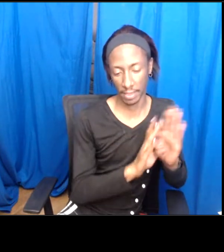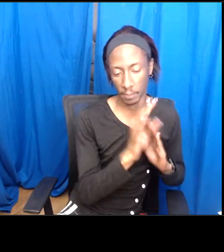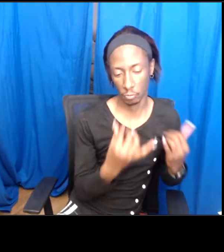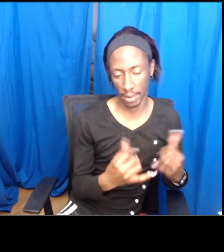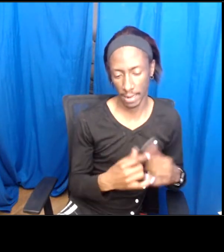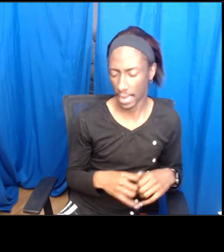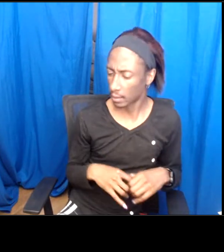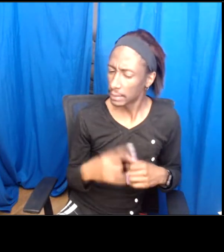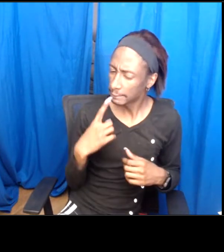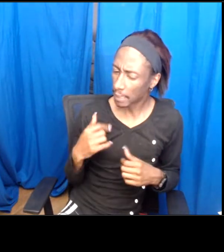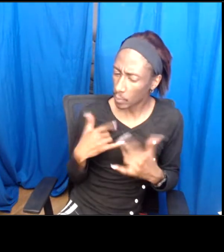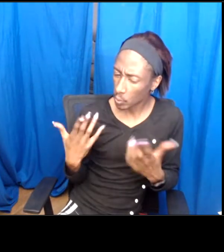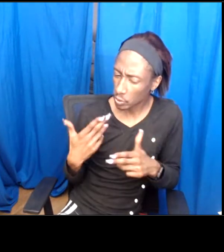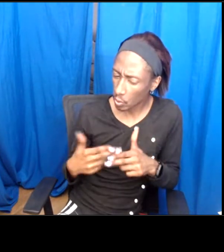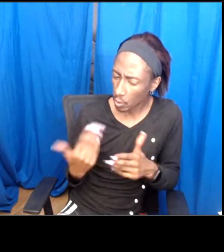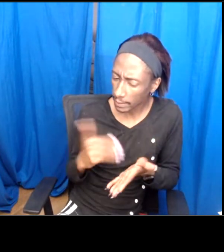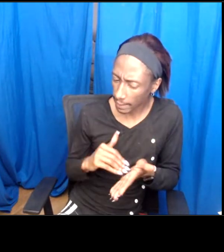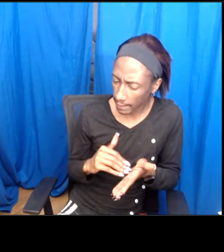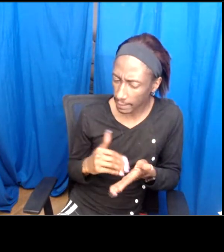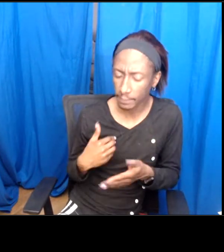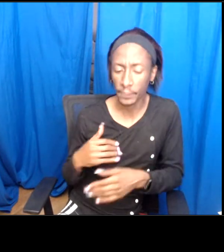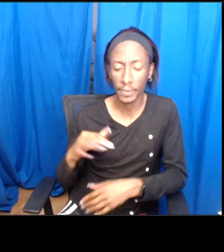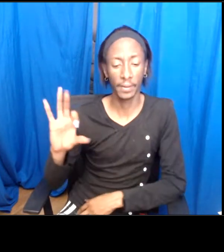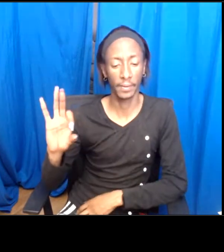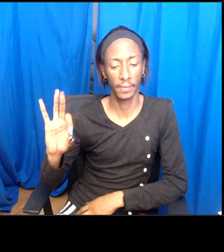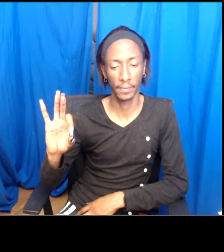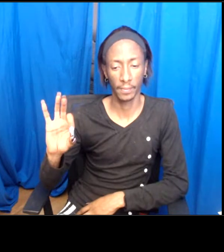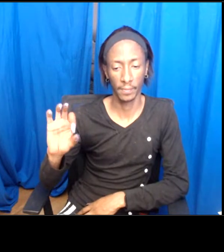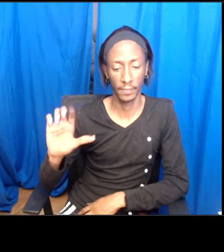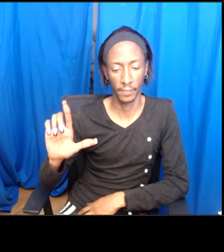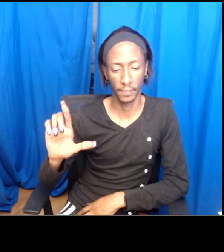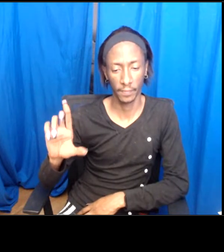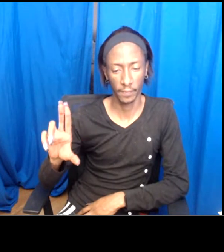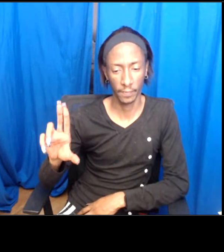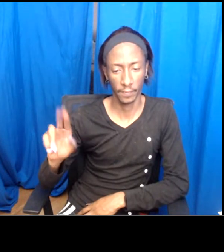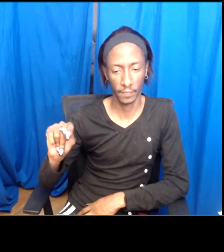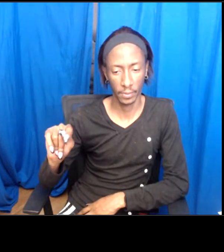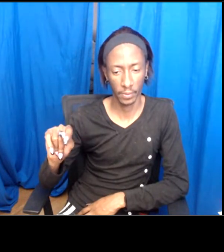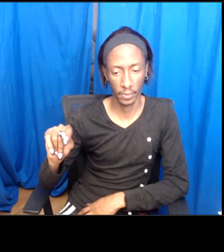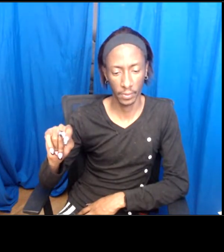Cause I'll put that in the chat. Flukebook, which has also been used... Flukebook, yep.